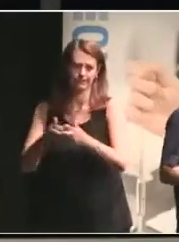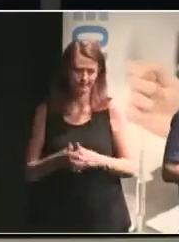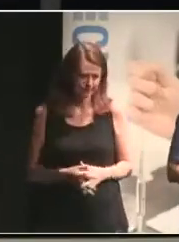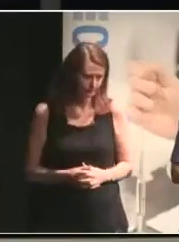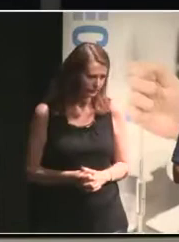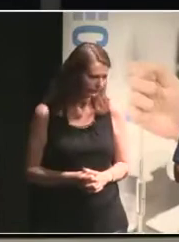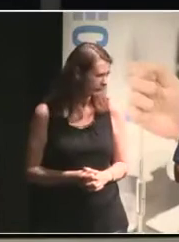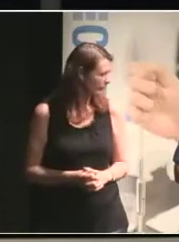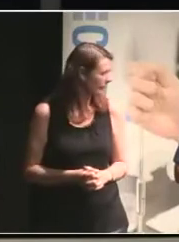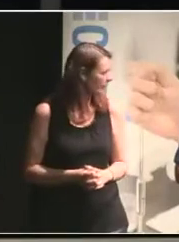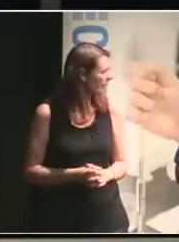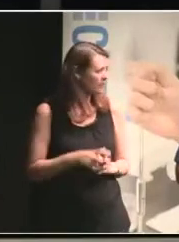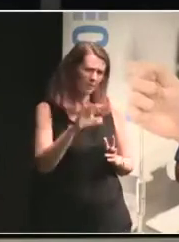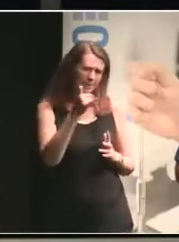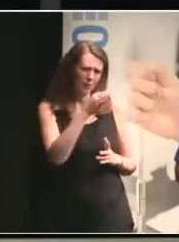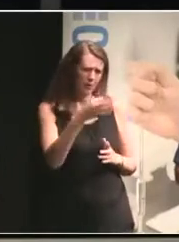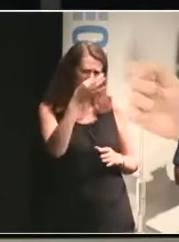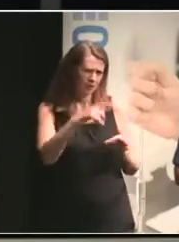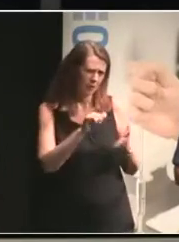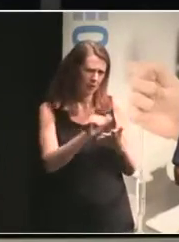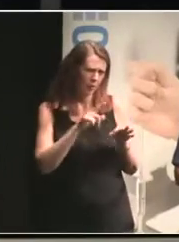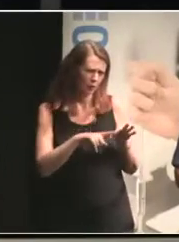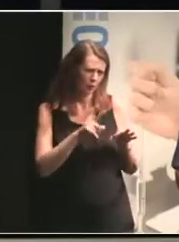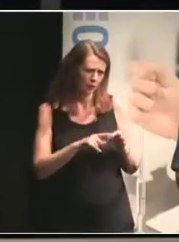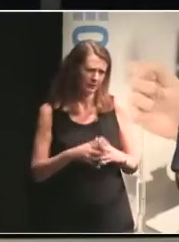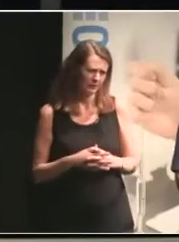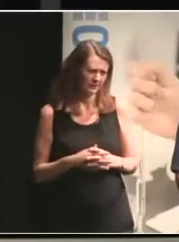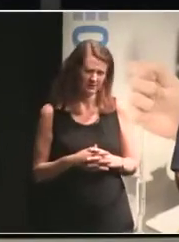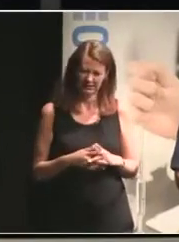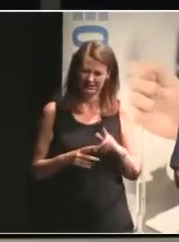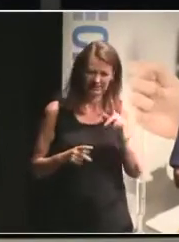but maybe we're not asking the right questions? Maybe instead of saying oh geez this toxic is this